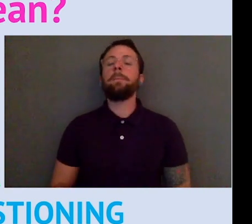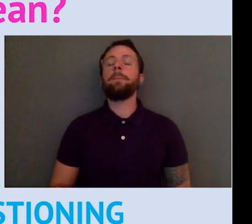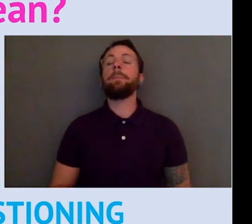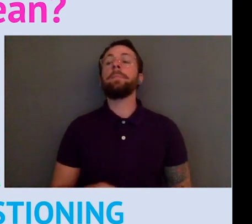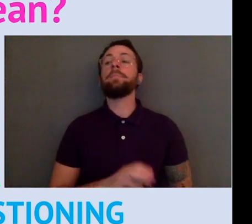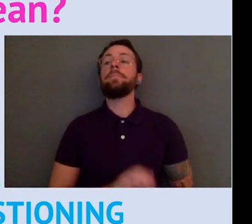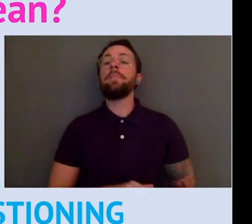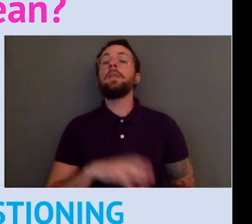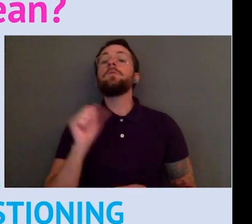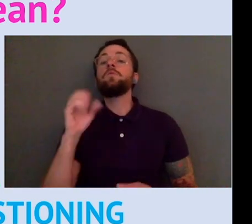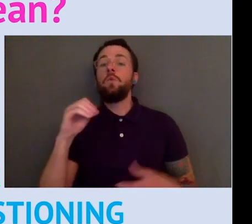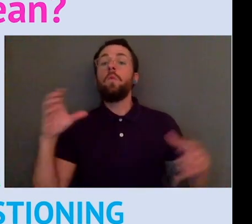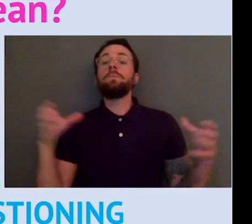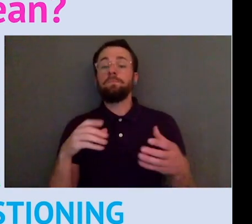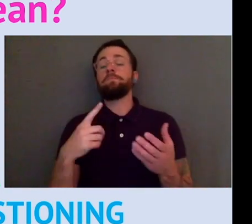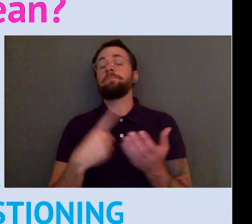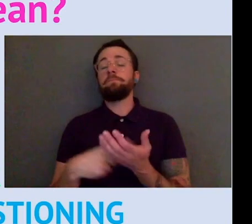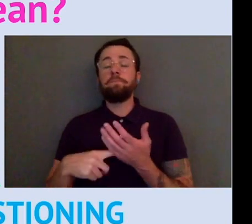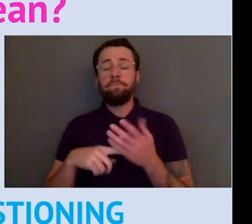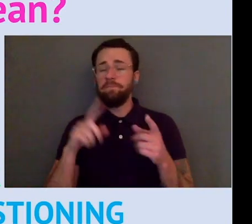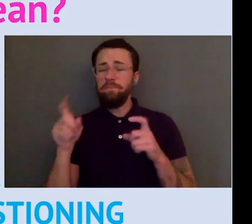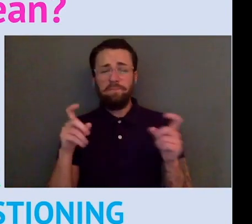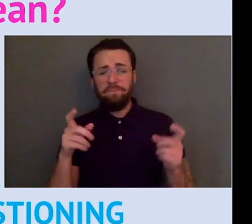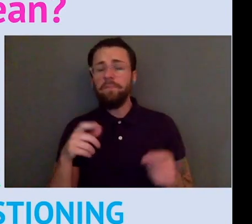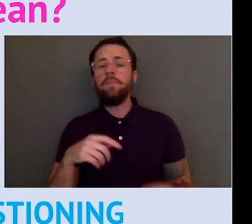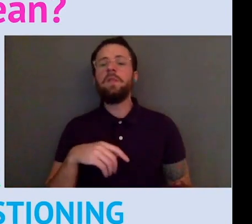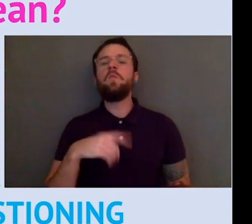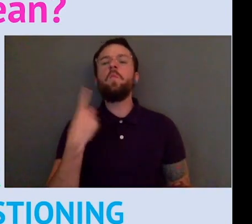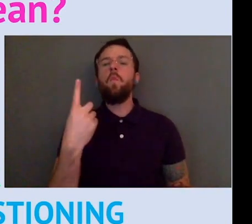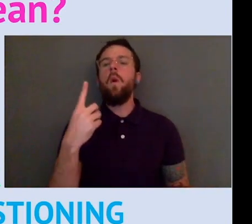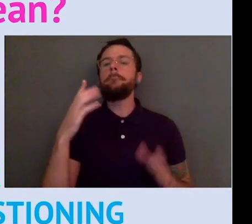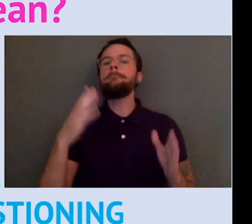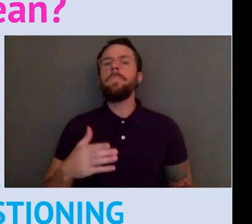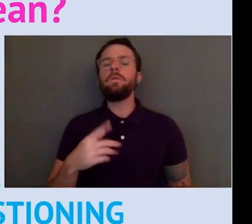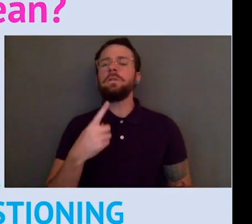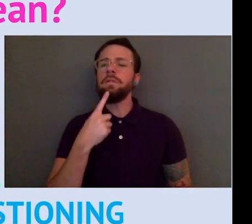So transsexual is now a word that is no longer in use.